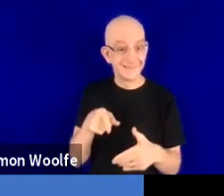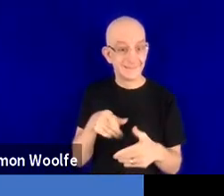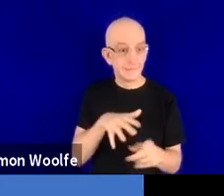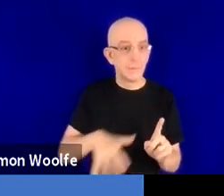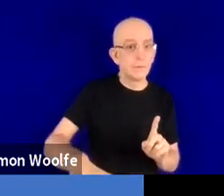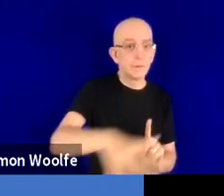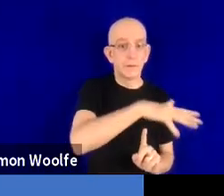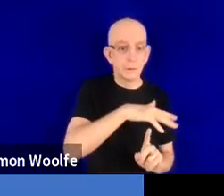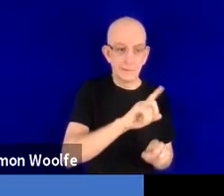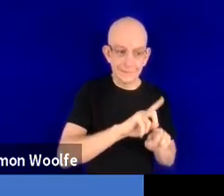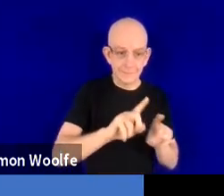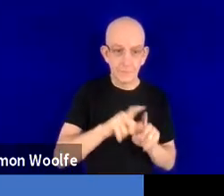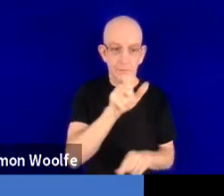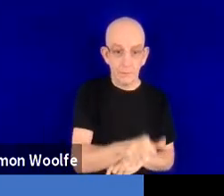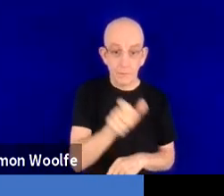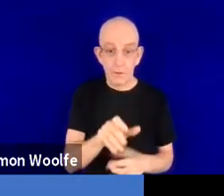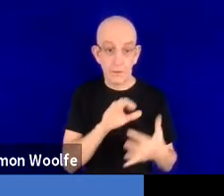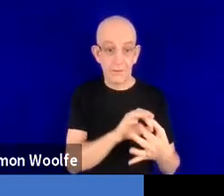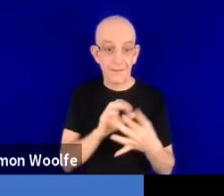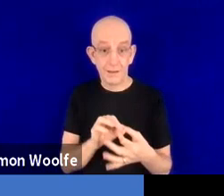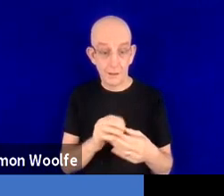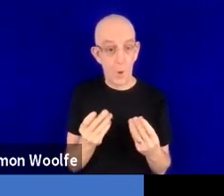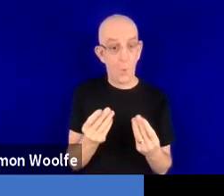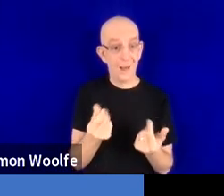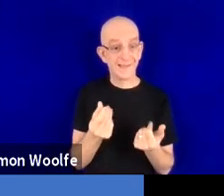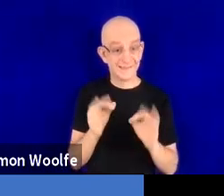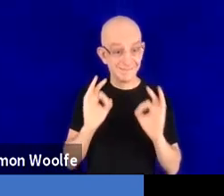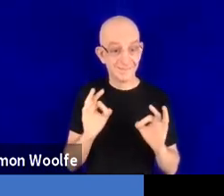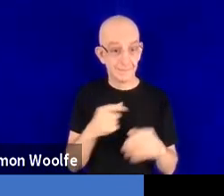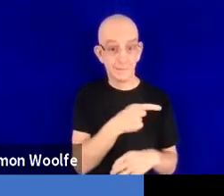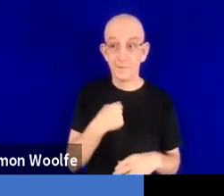another kind of kit, And we're still on the kind of pre coded situation here, is another major issue